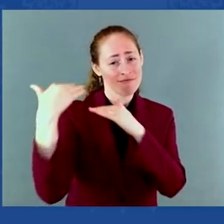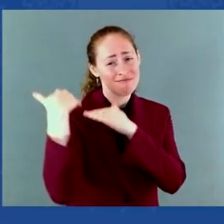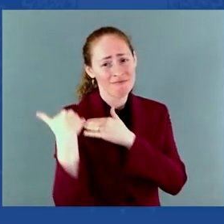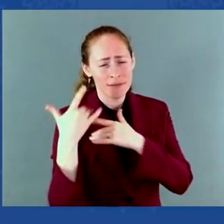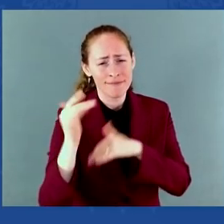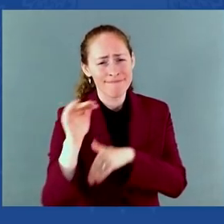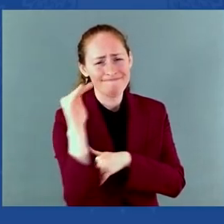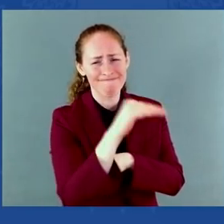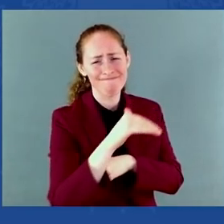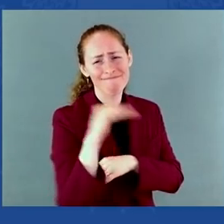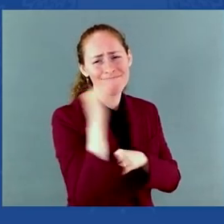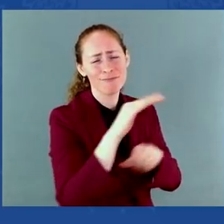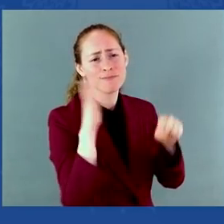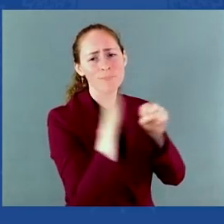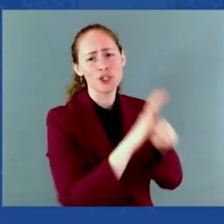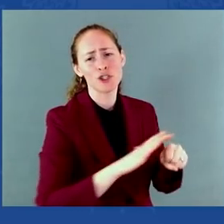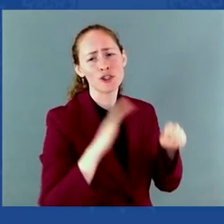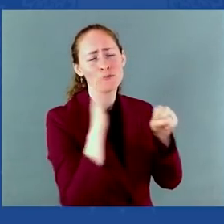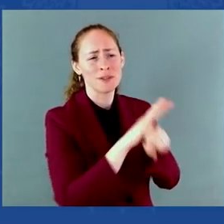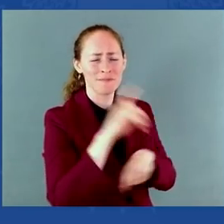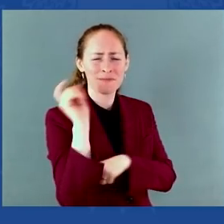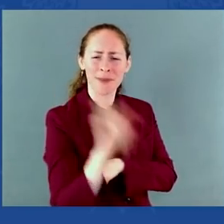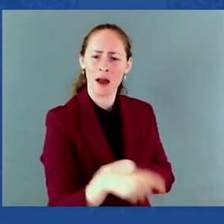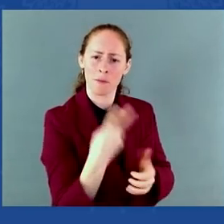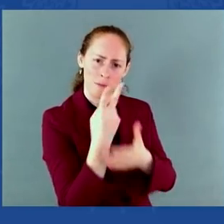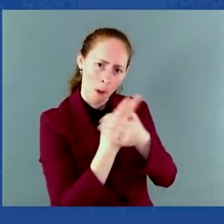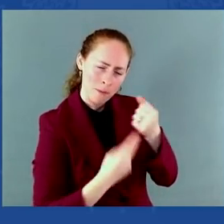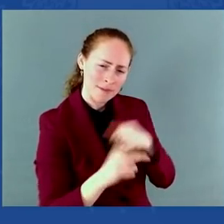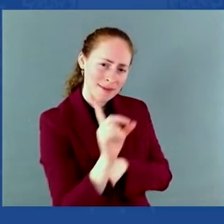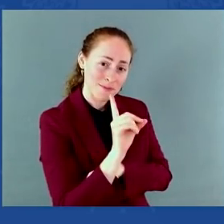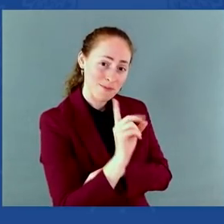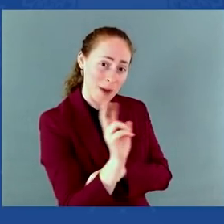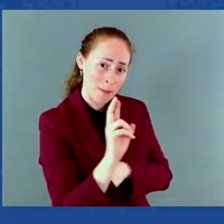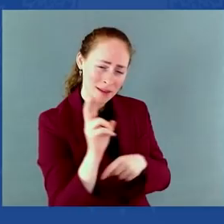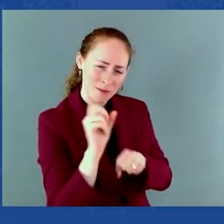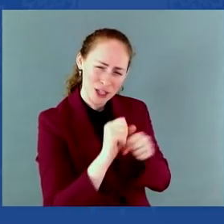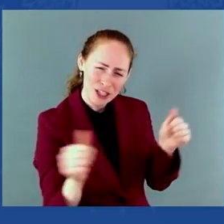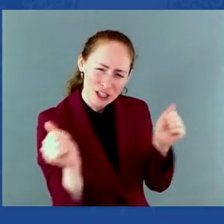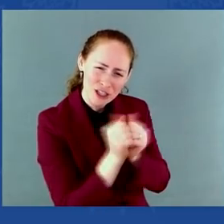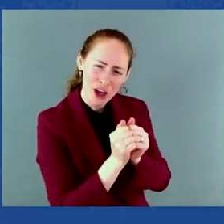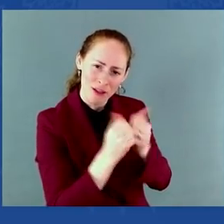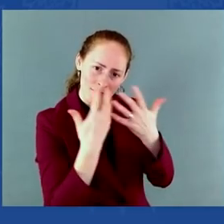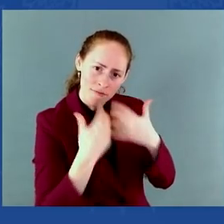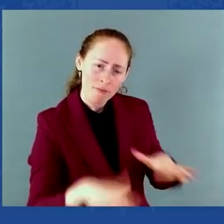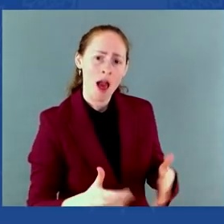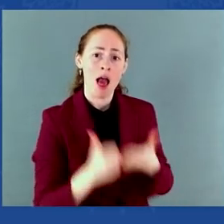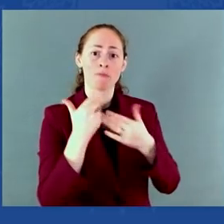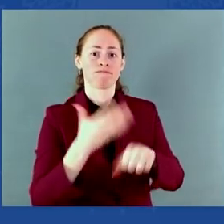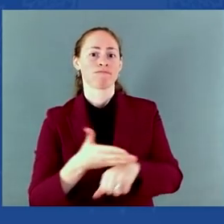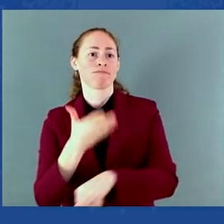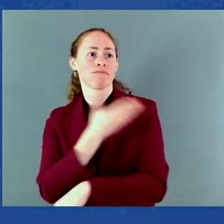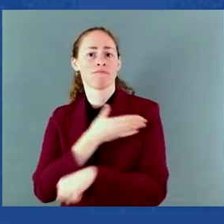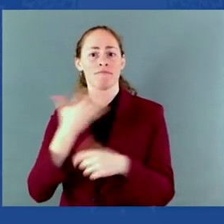the law delivers high-speed Internet everywhere in New Hampshire, which, as you know from the pandemic, is badly needed.